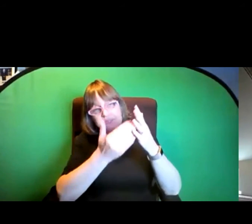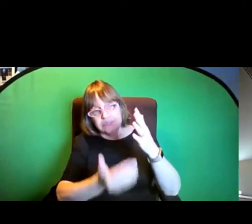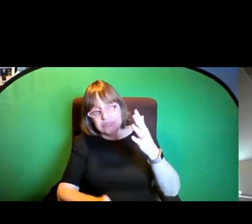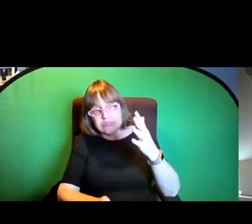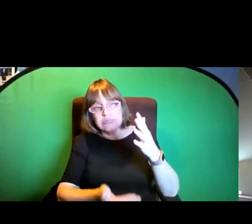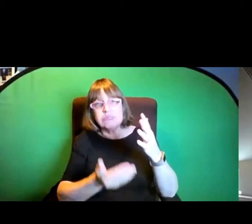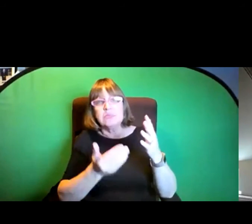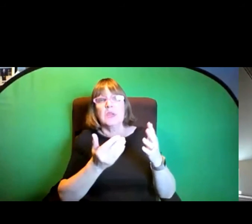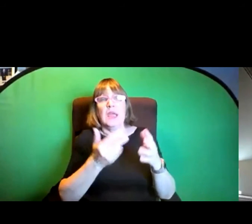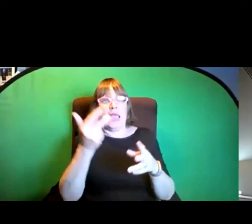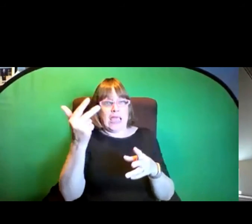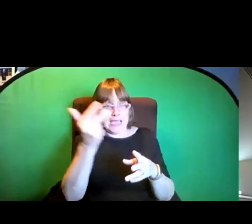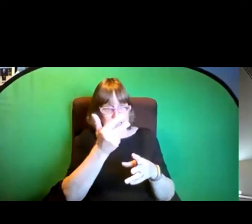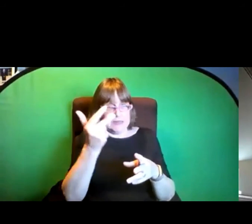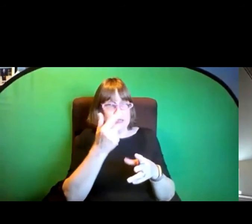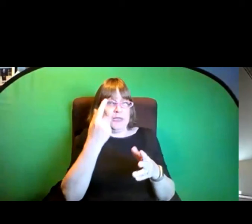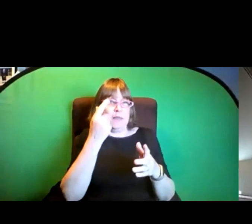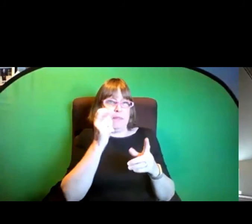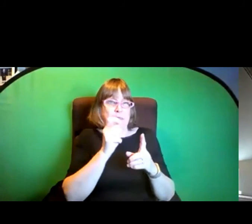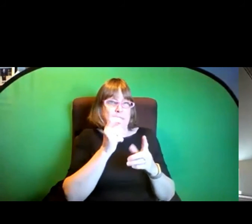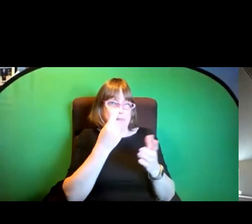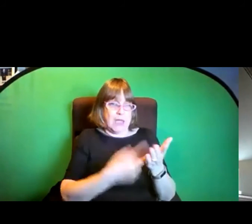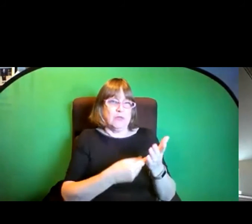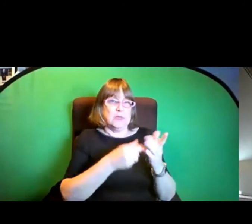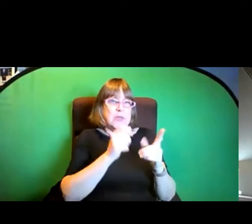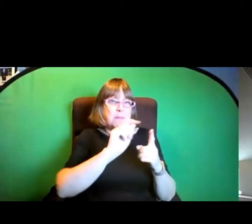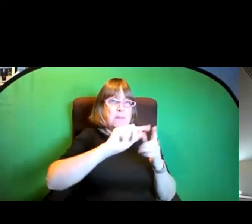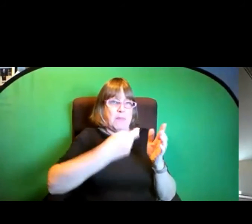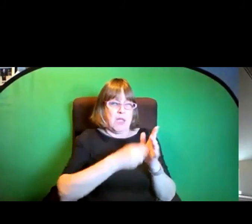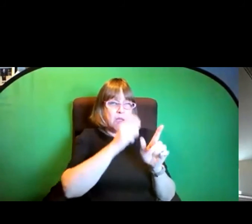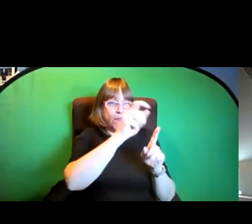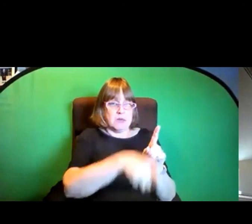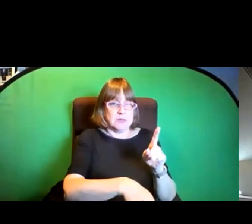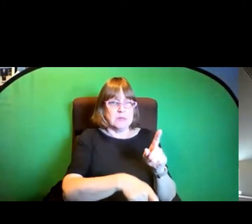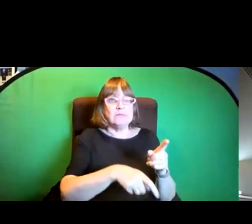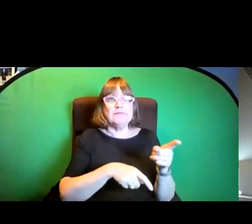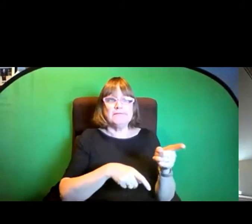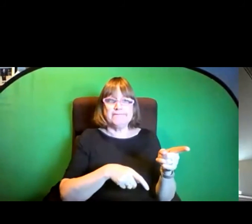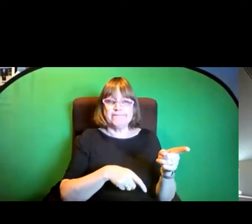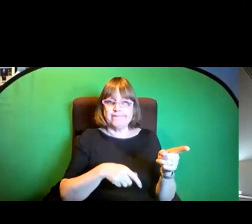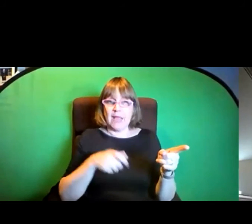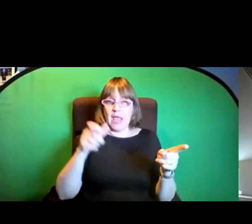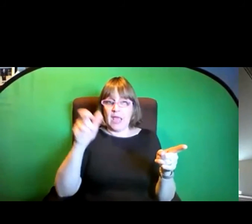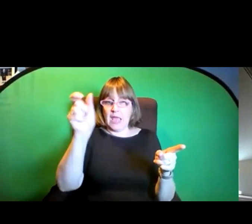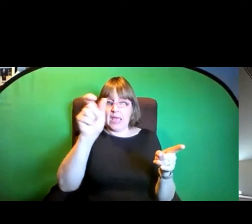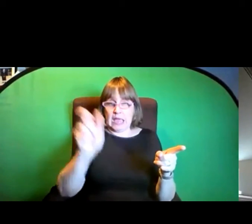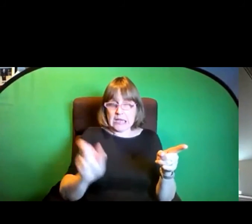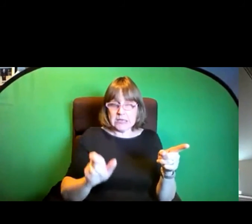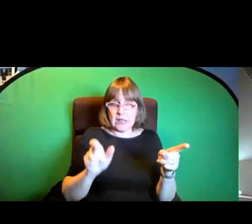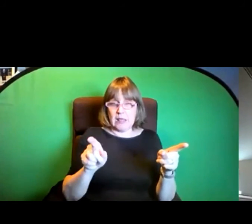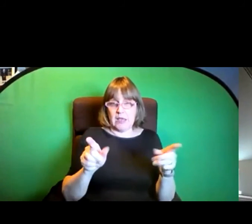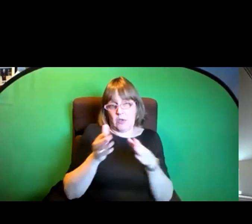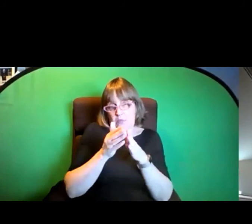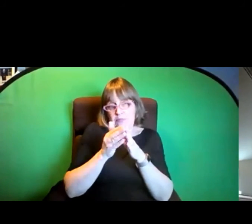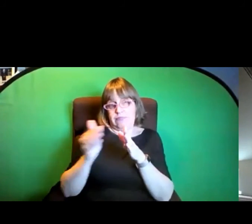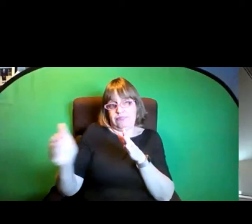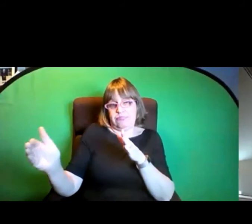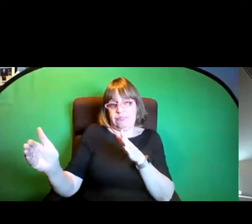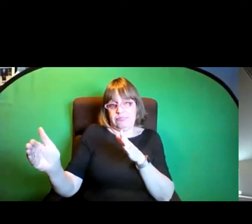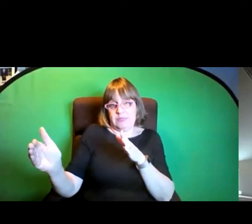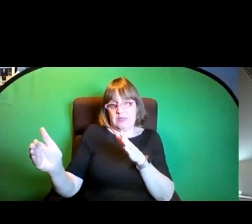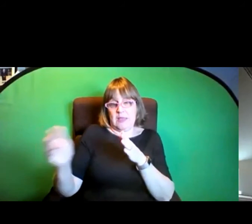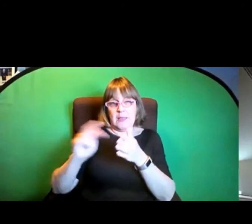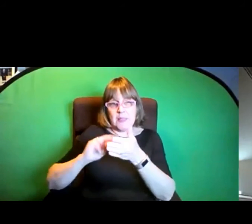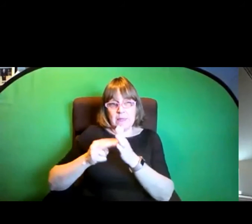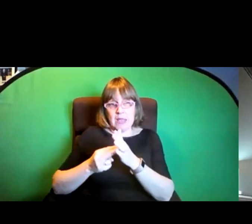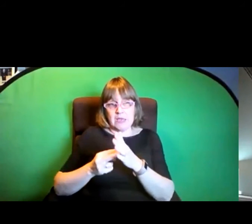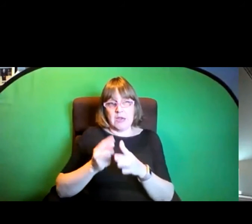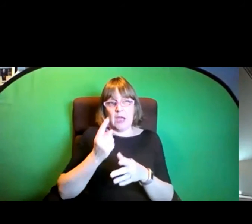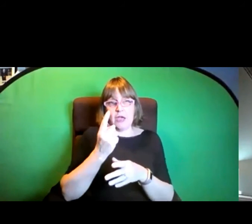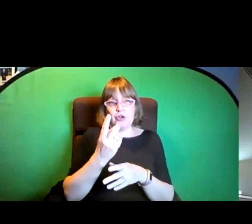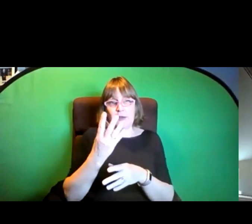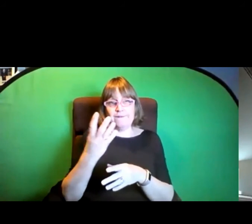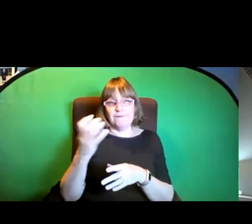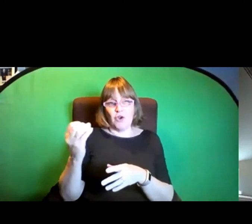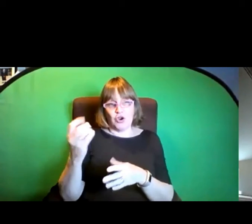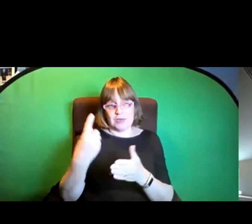£18 per person. In Italy the plan is over the next decade in Italy the plan is £140 per person,